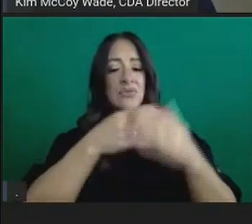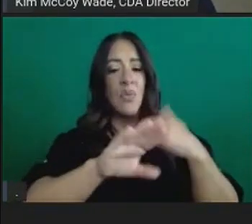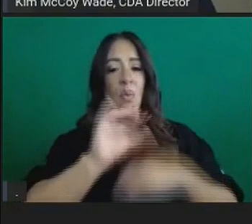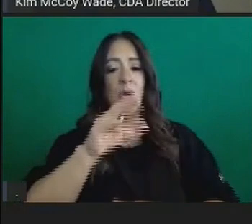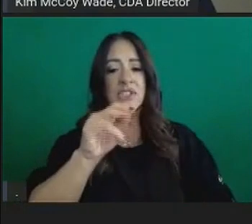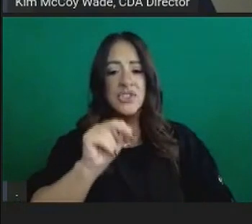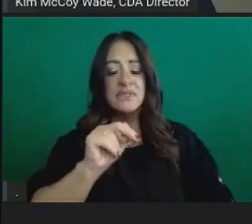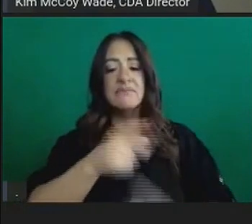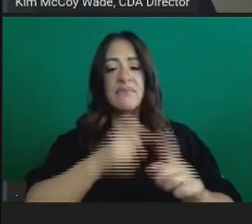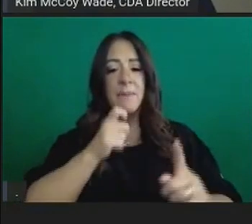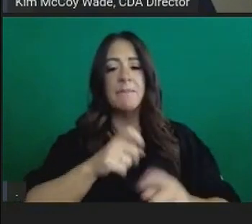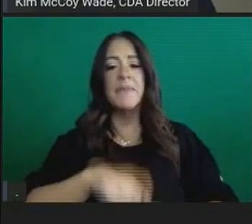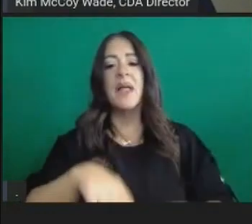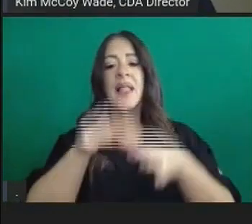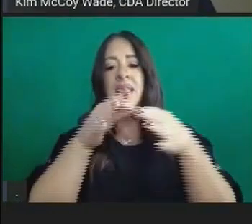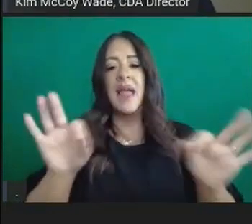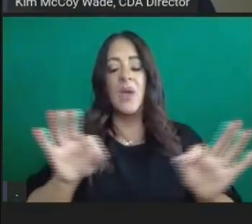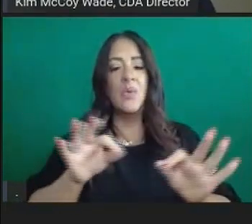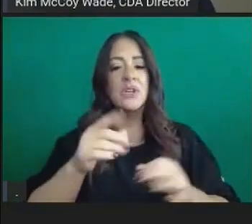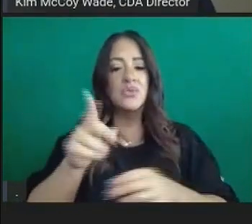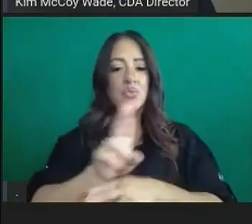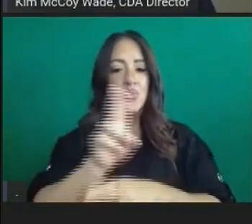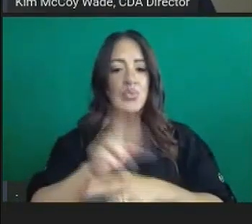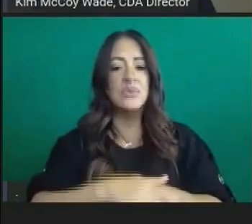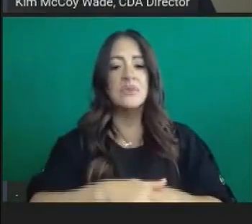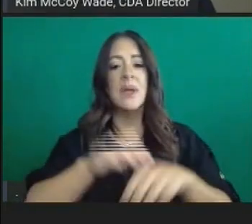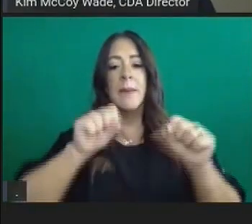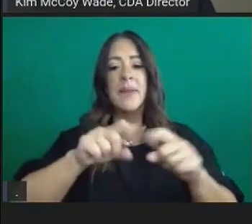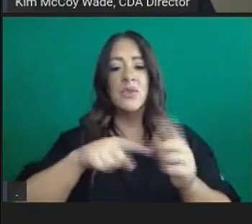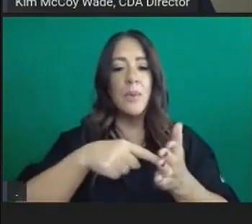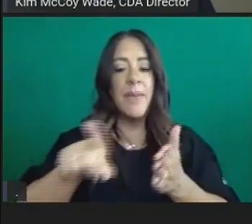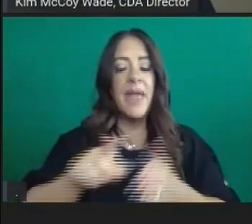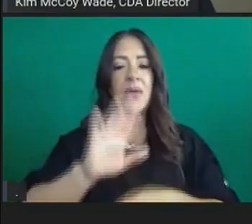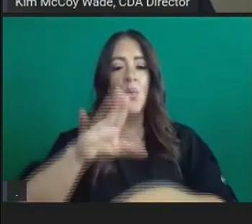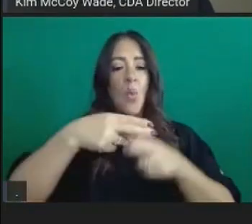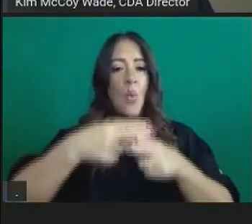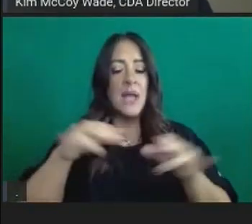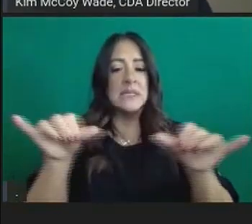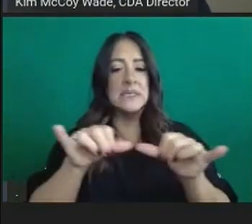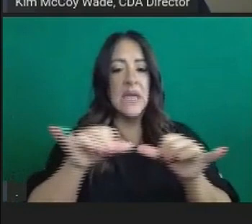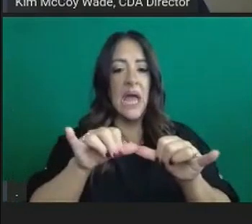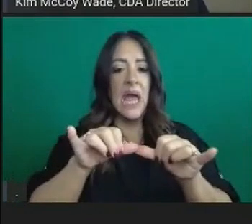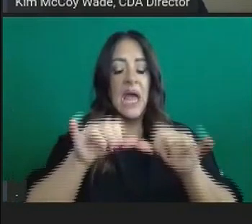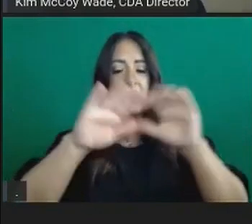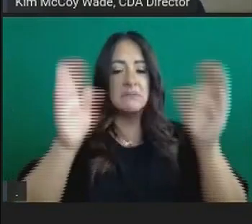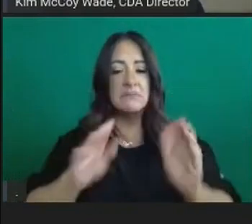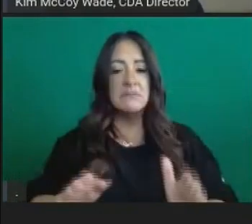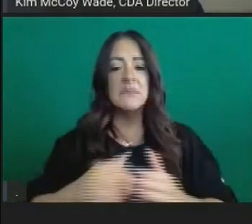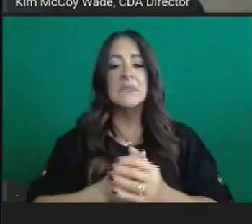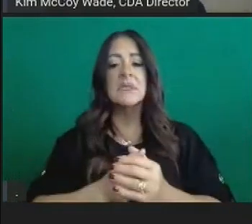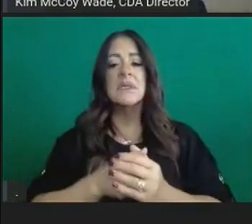MEDICAL CONDITION, GENDER, SEXUAL ORIENTATIONGENDER IDENTITY, ETHNICITY, NATIONAL ORIGIN, LANGUAGE SPOKEN,